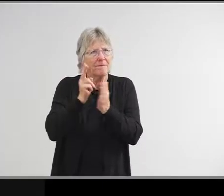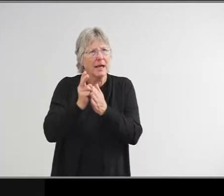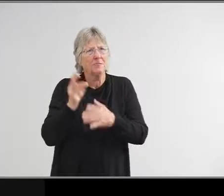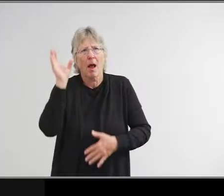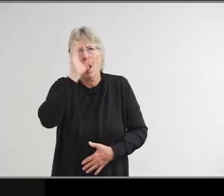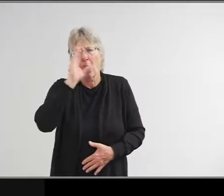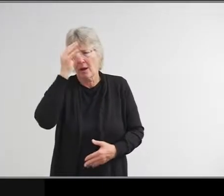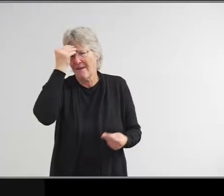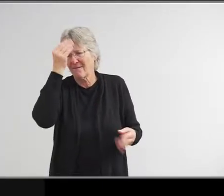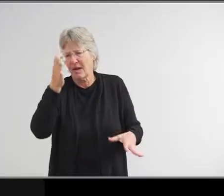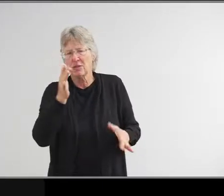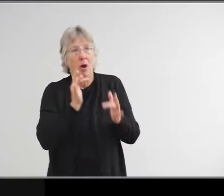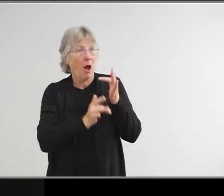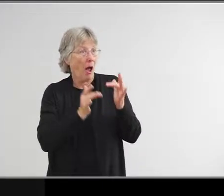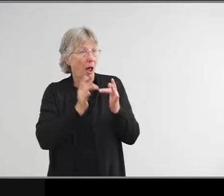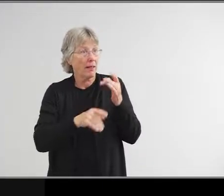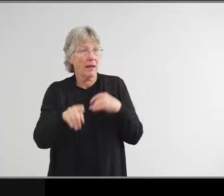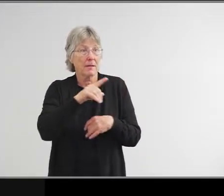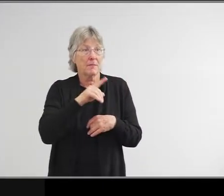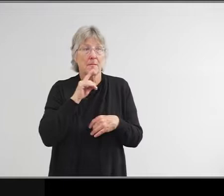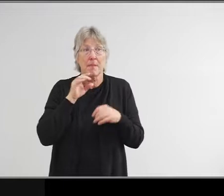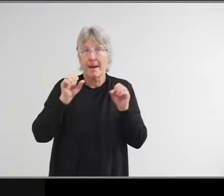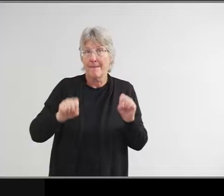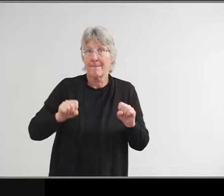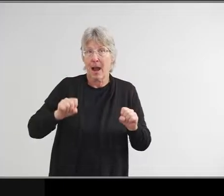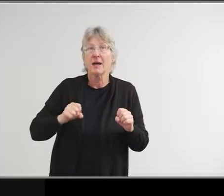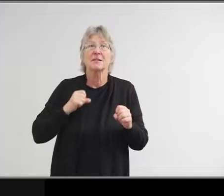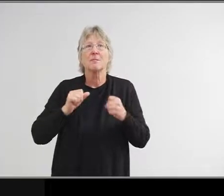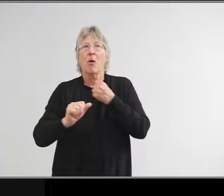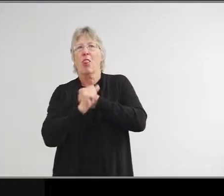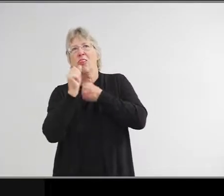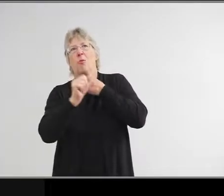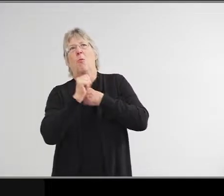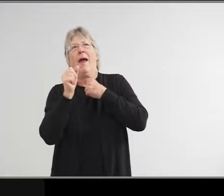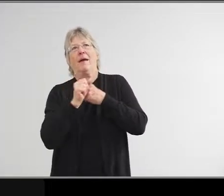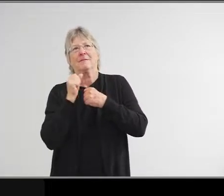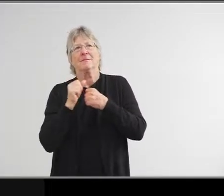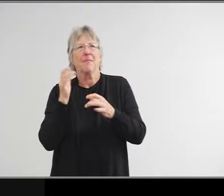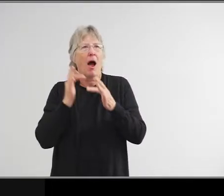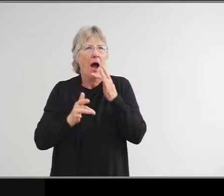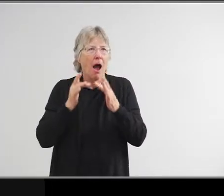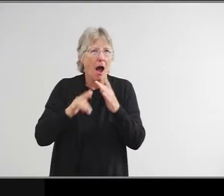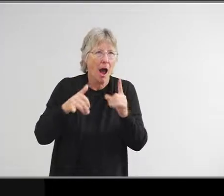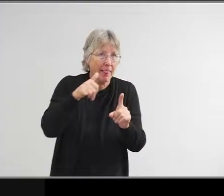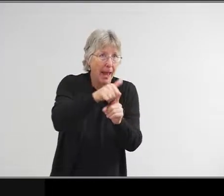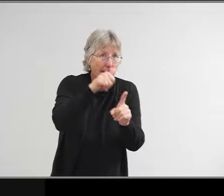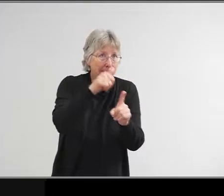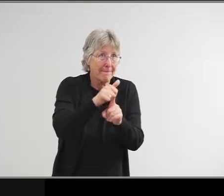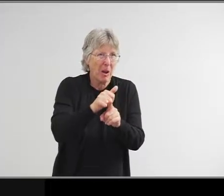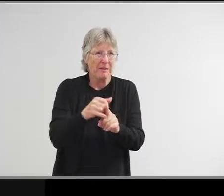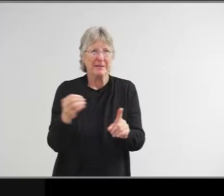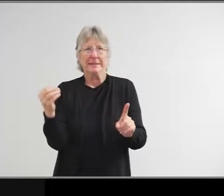In doing so, they face a number of potential threats such as cyber bullying, exposure to inappropriate content